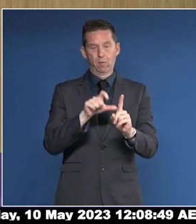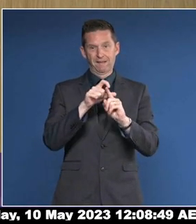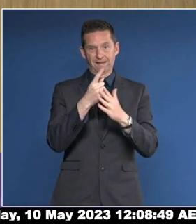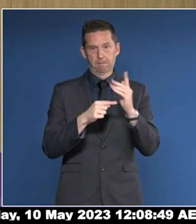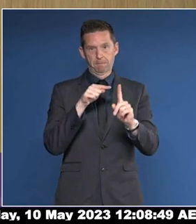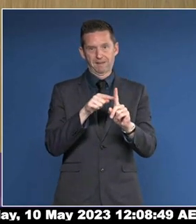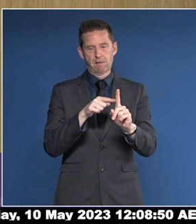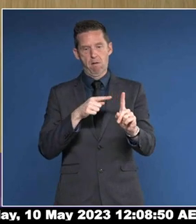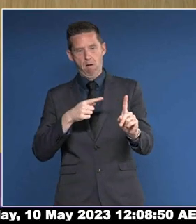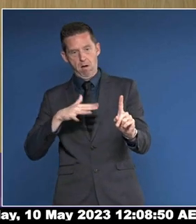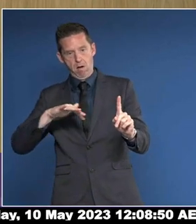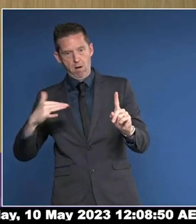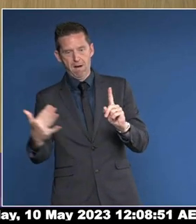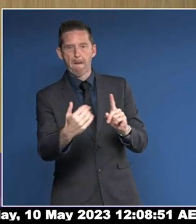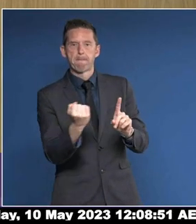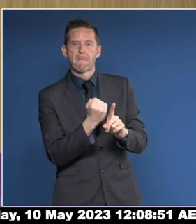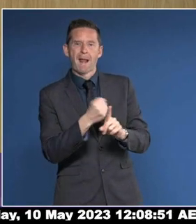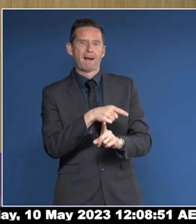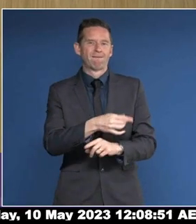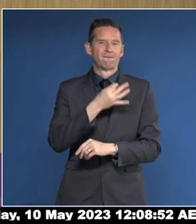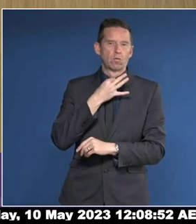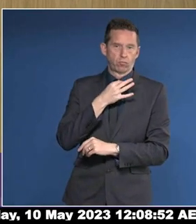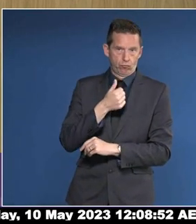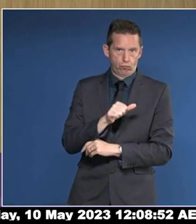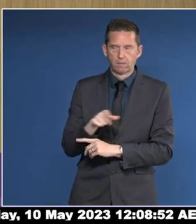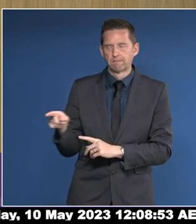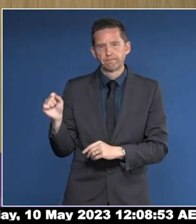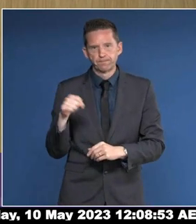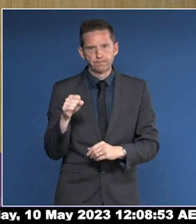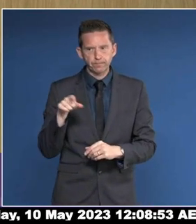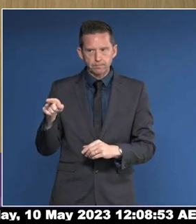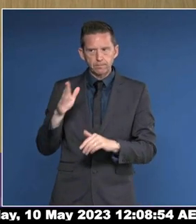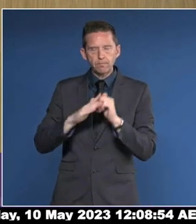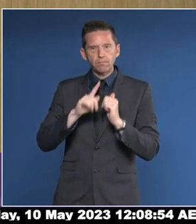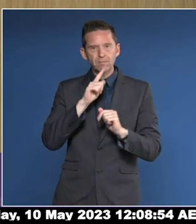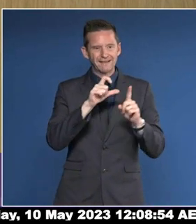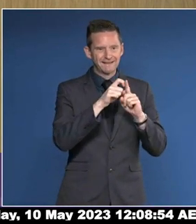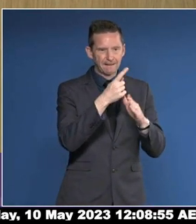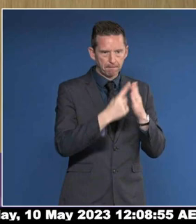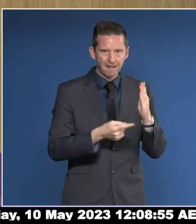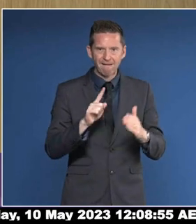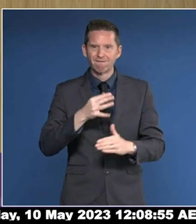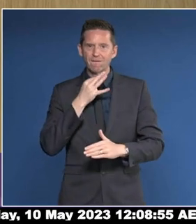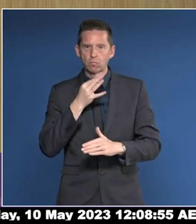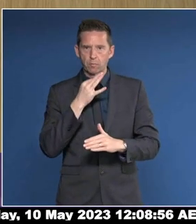You're not suggesting that vulnerable and disability are interchangeable, are you? No.